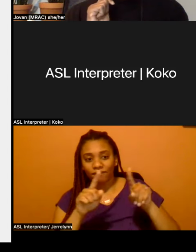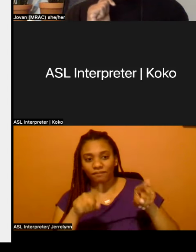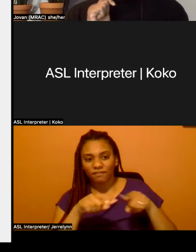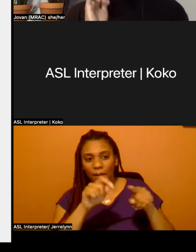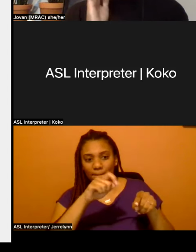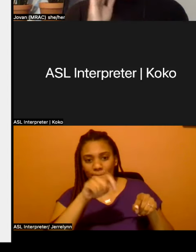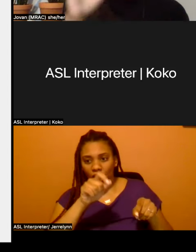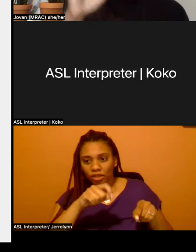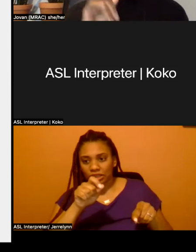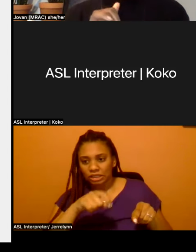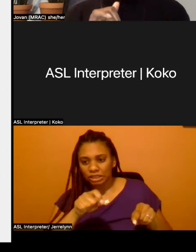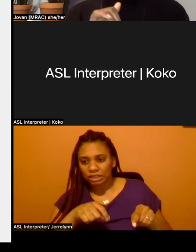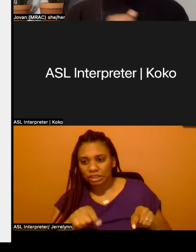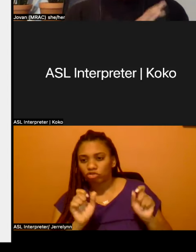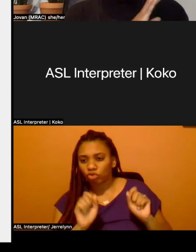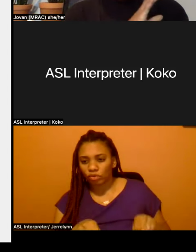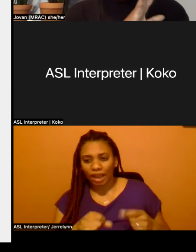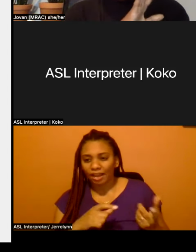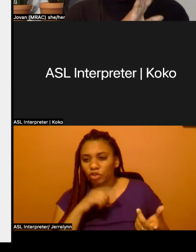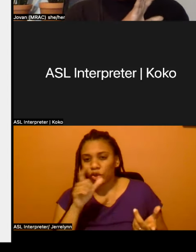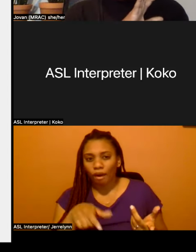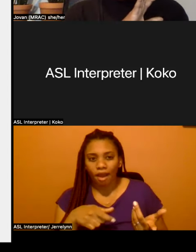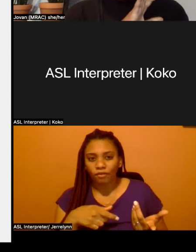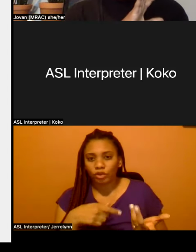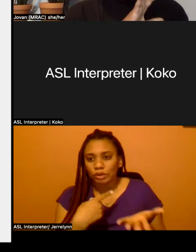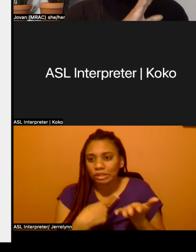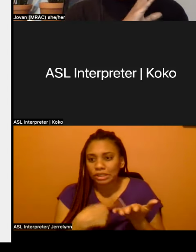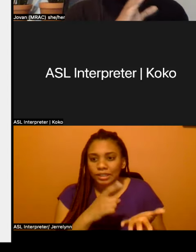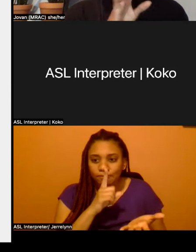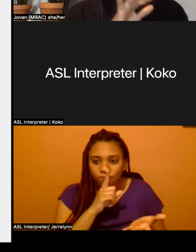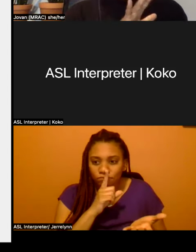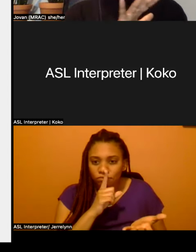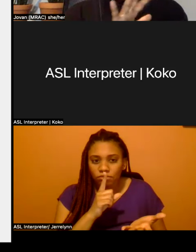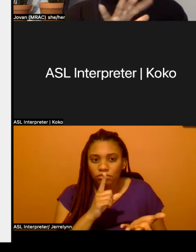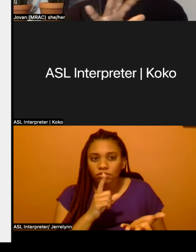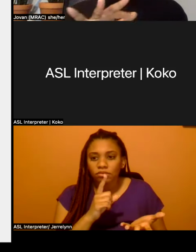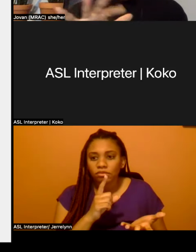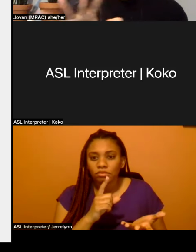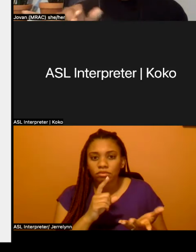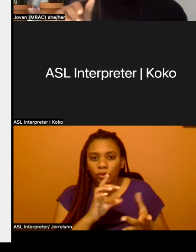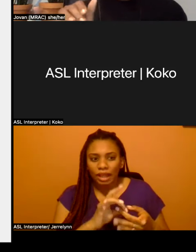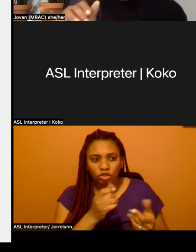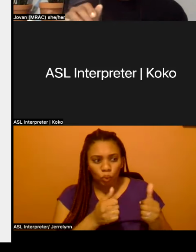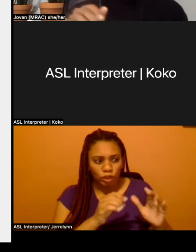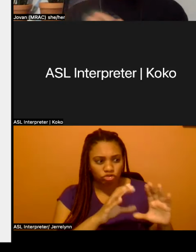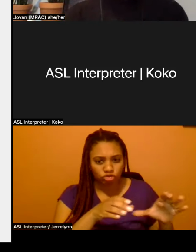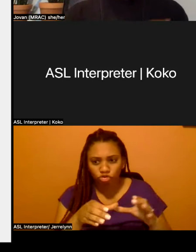So you don't have to address that in the, as a response to the seven required questions